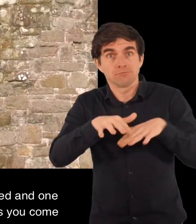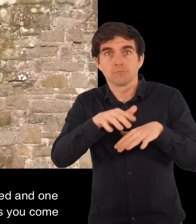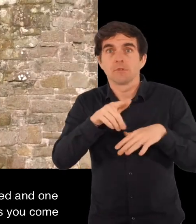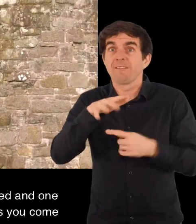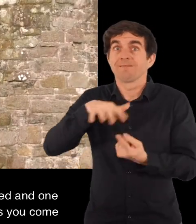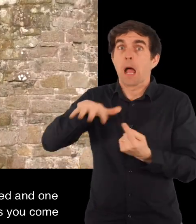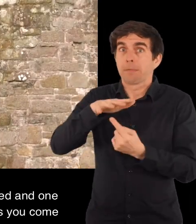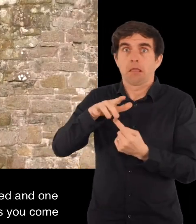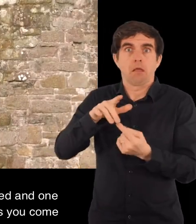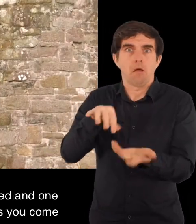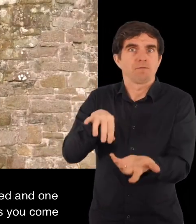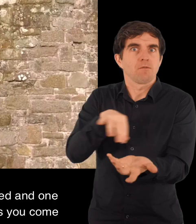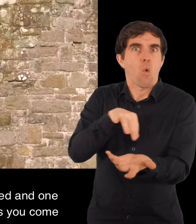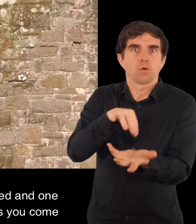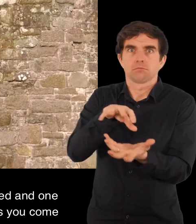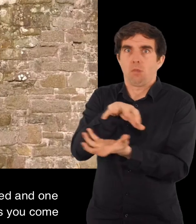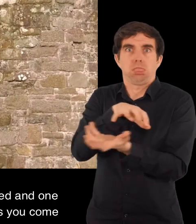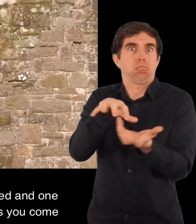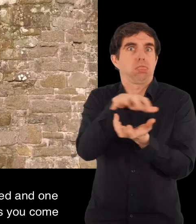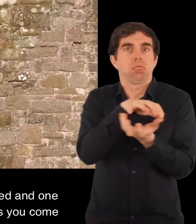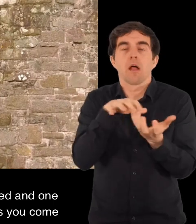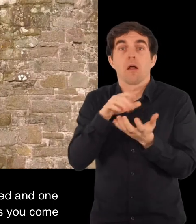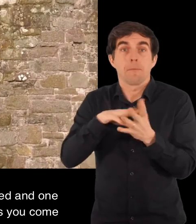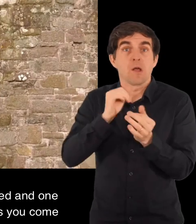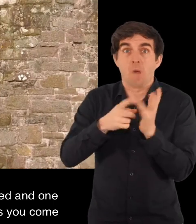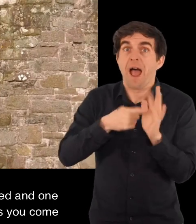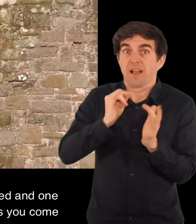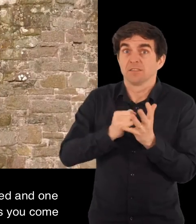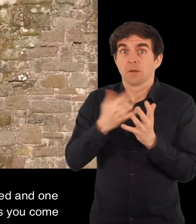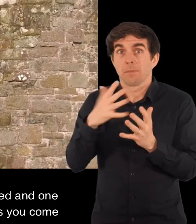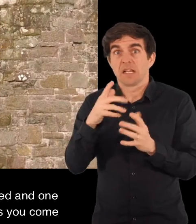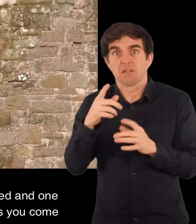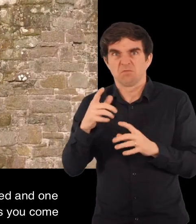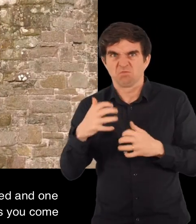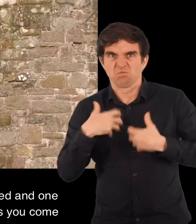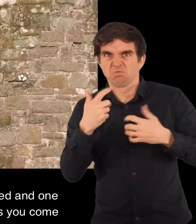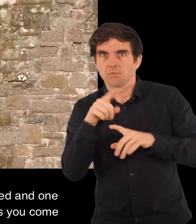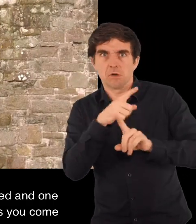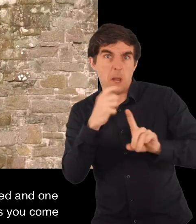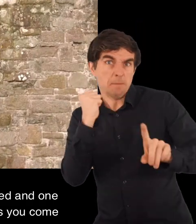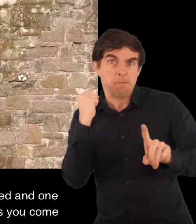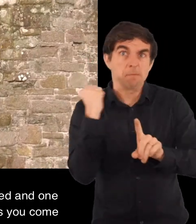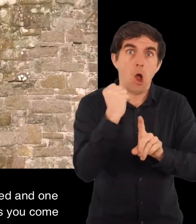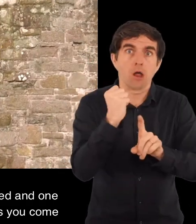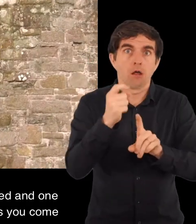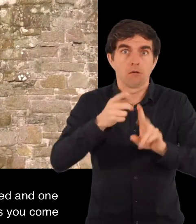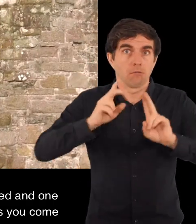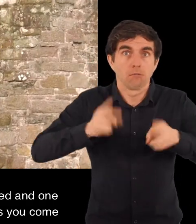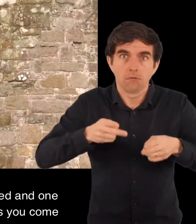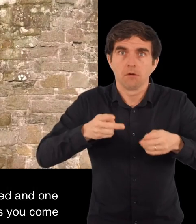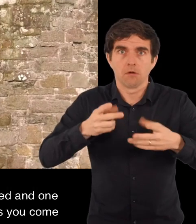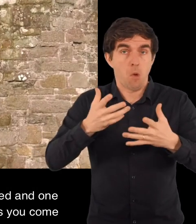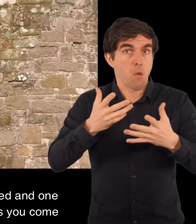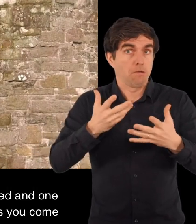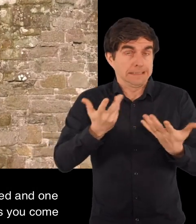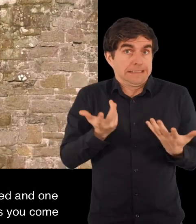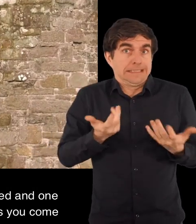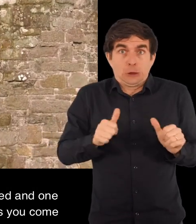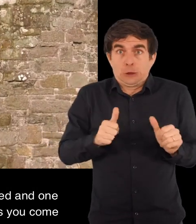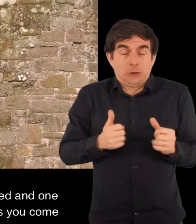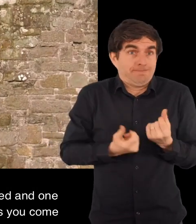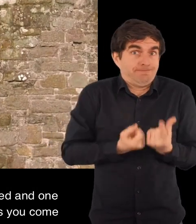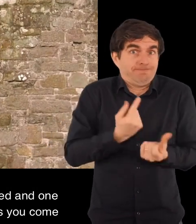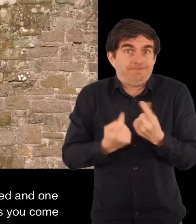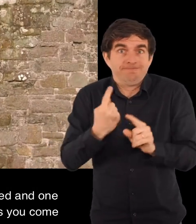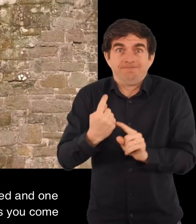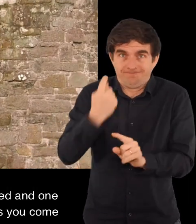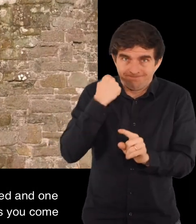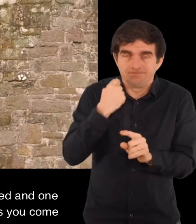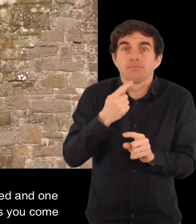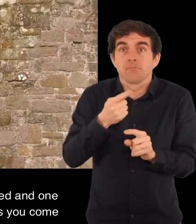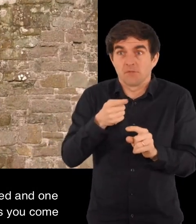where, again, a family feud ensued and one of the Maguires was murdered as you come